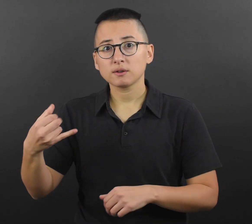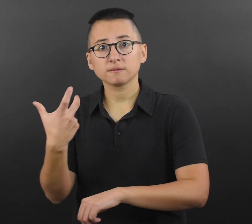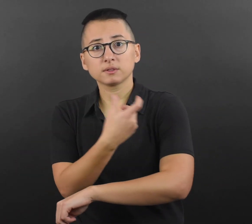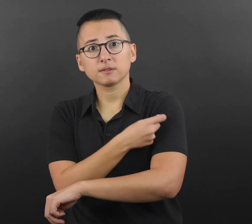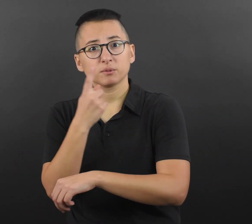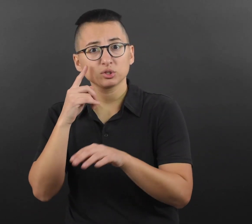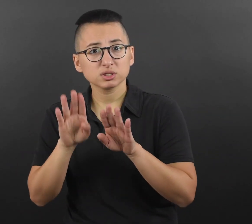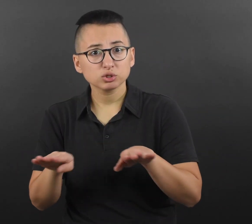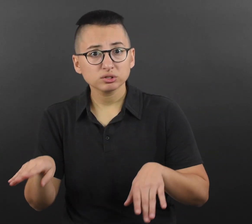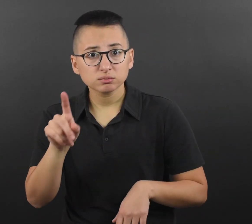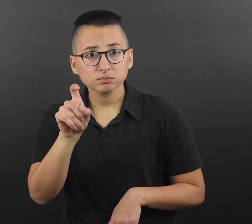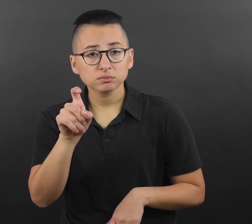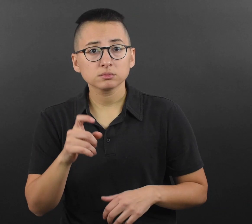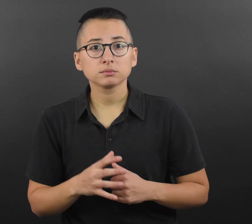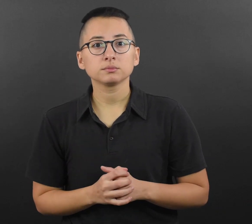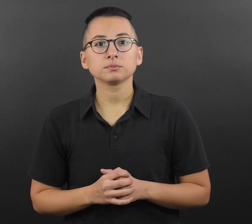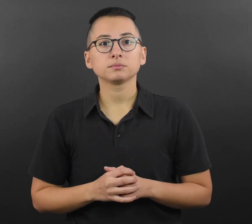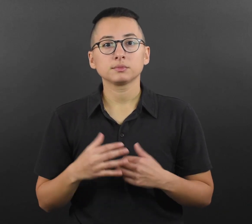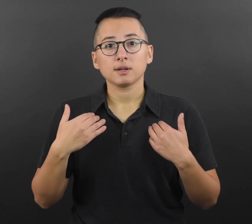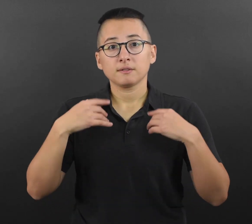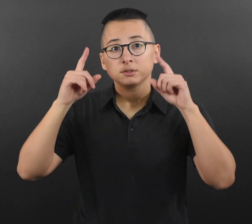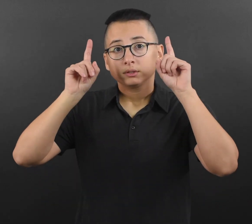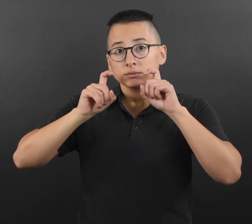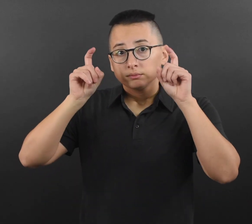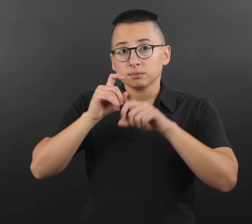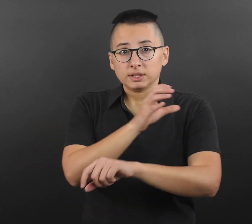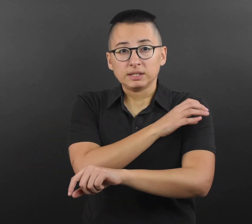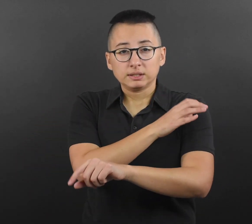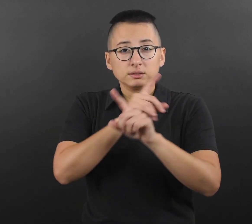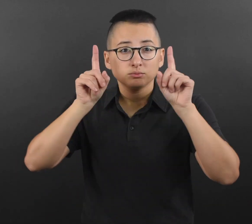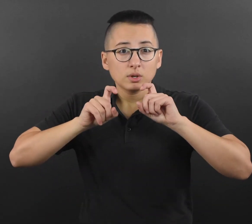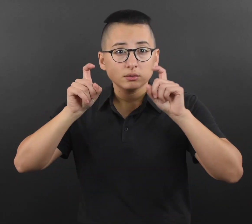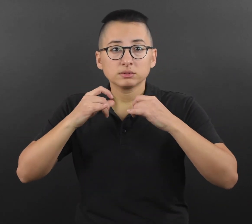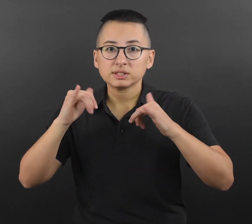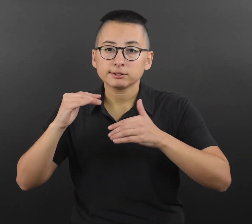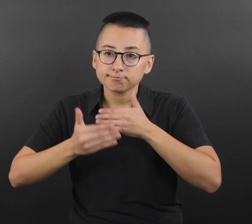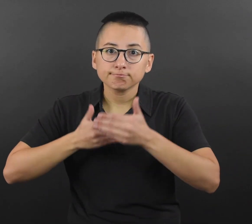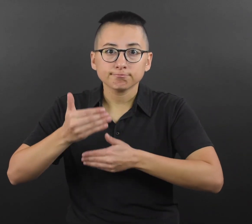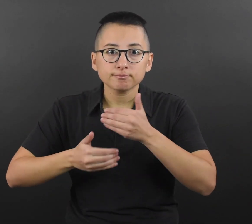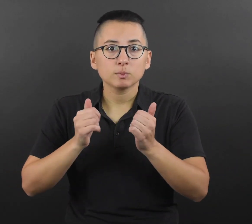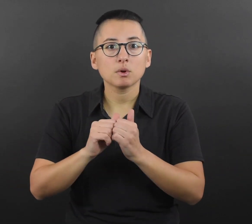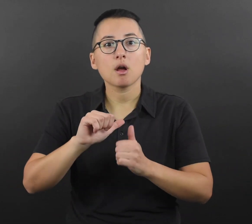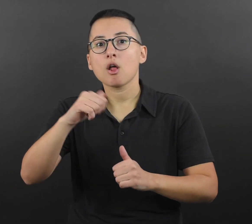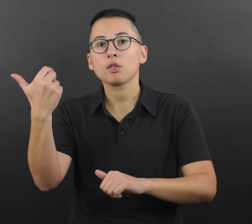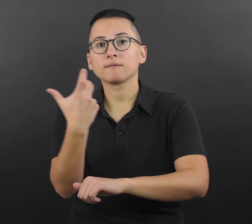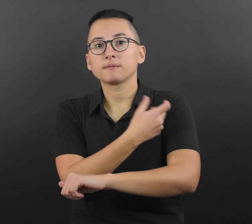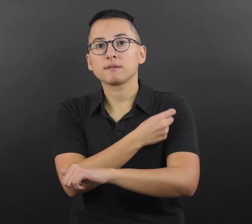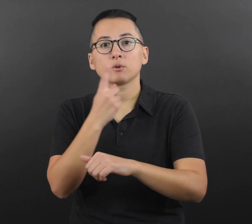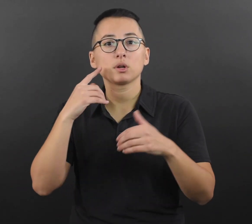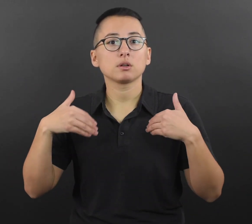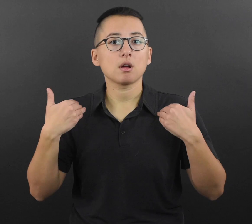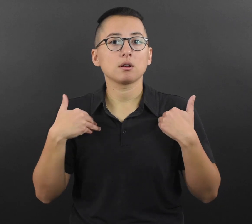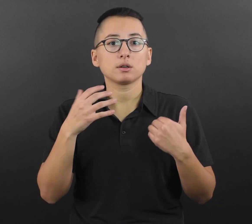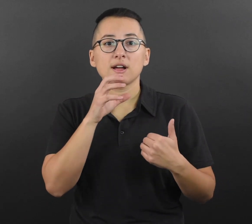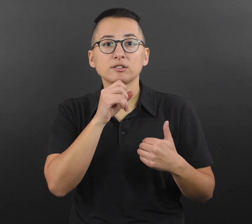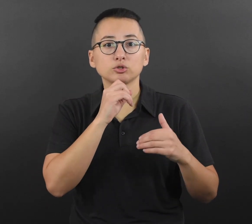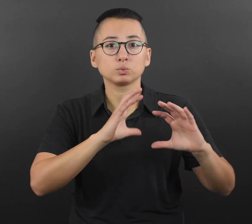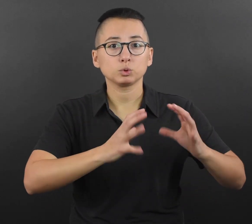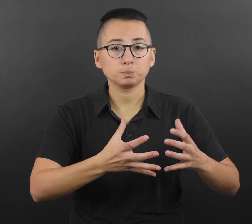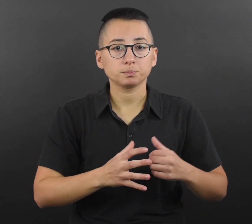o Clinical trials are underway for use of these other vaccines in younger age groups. As we